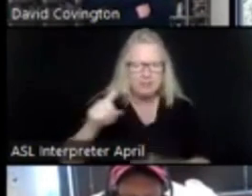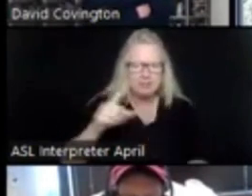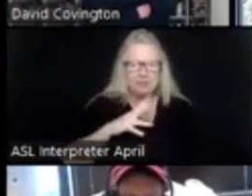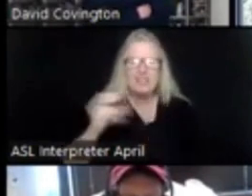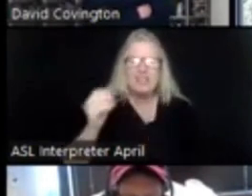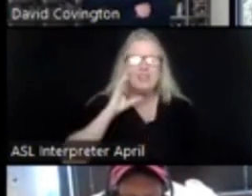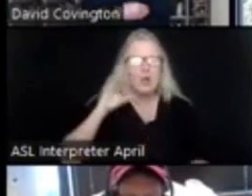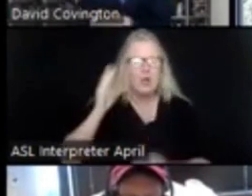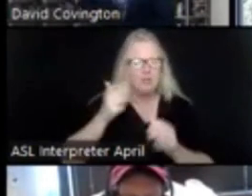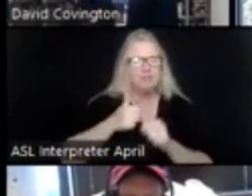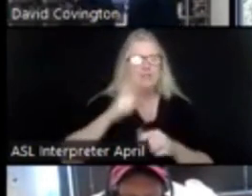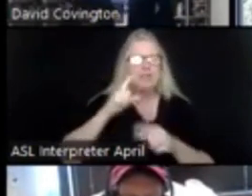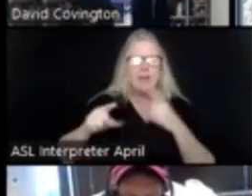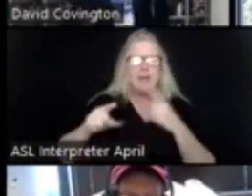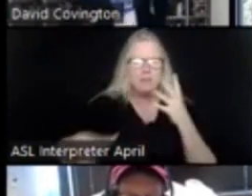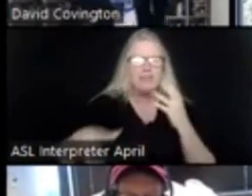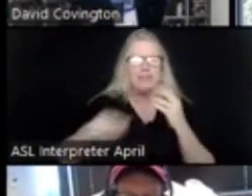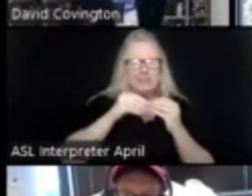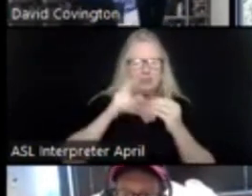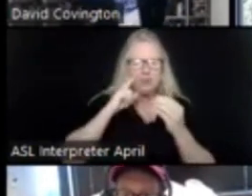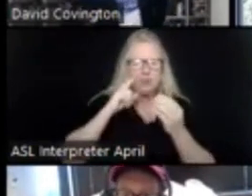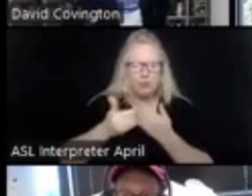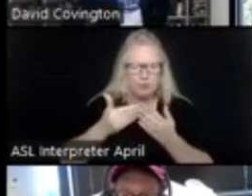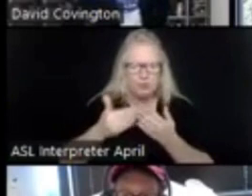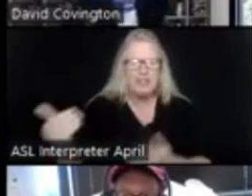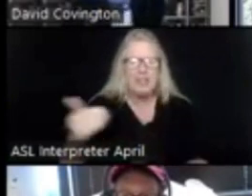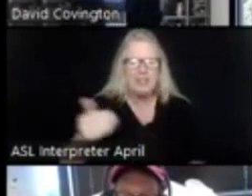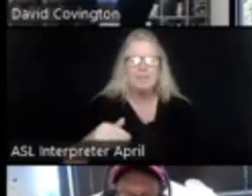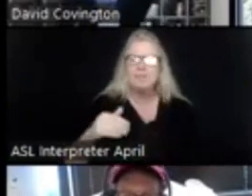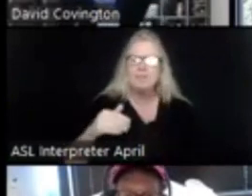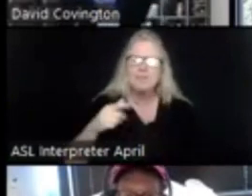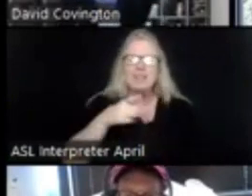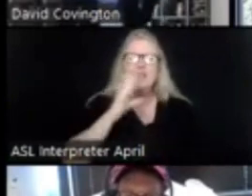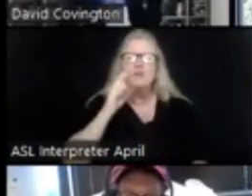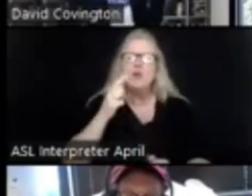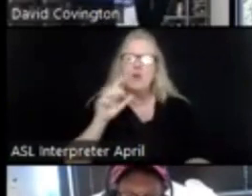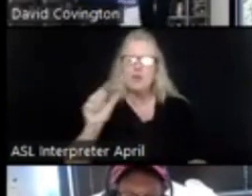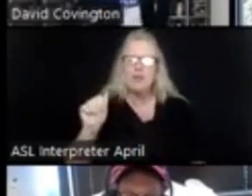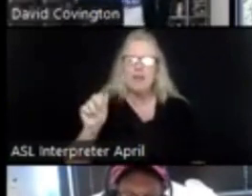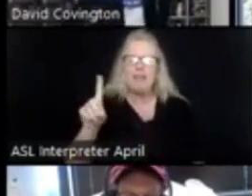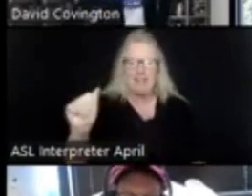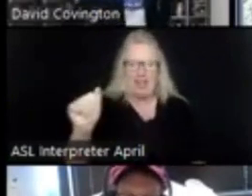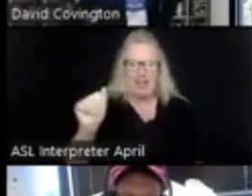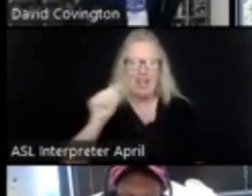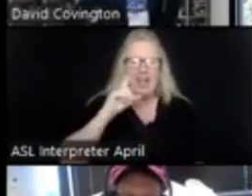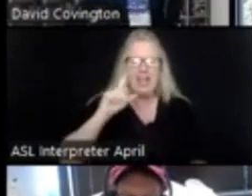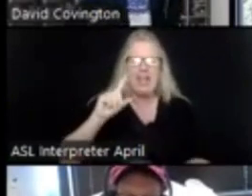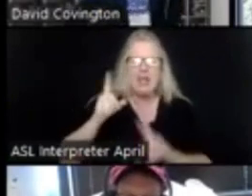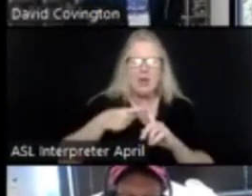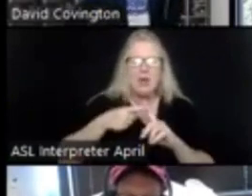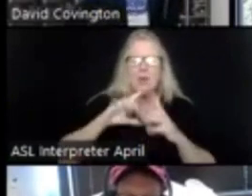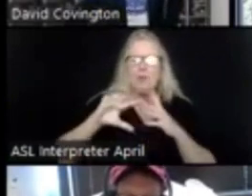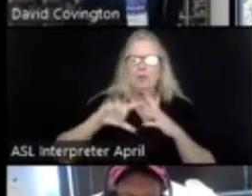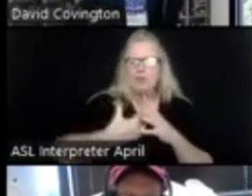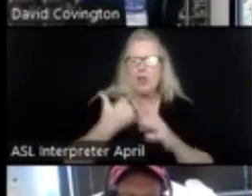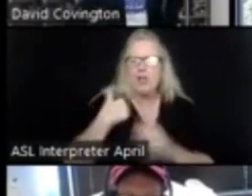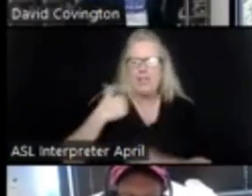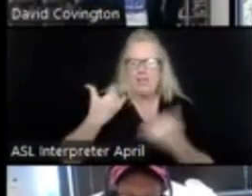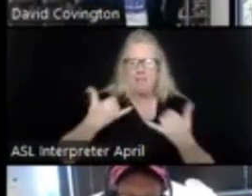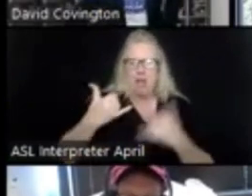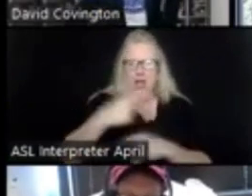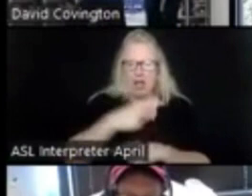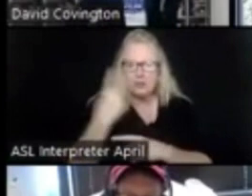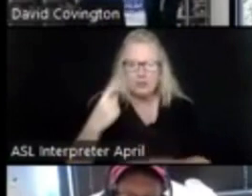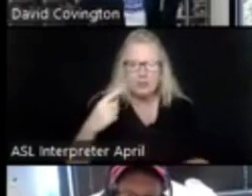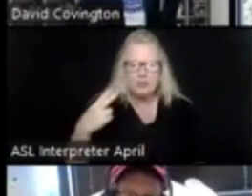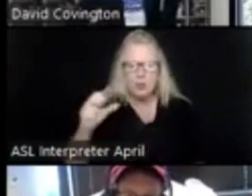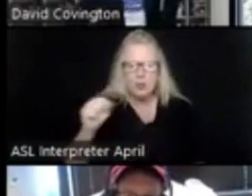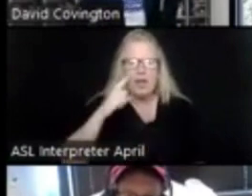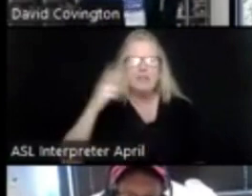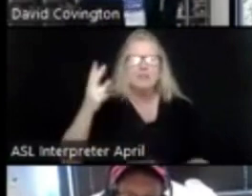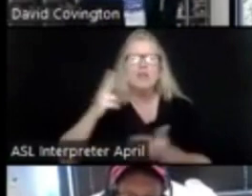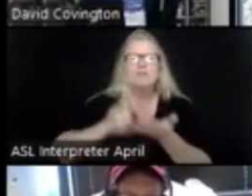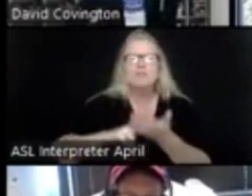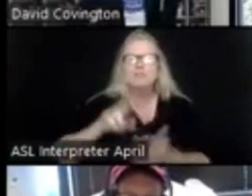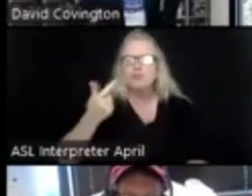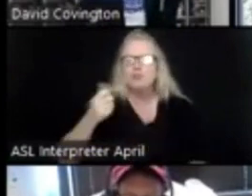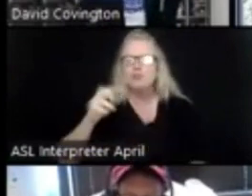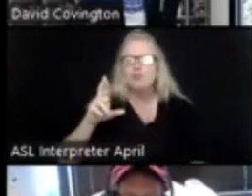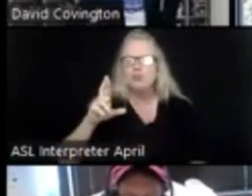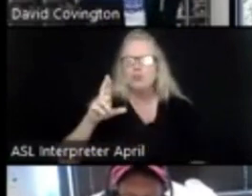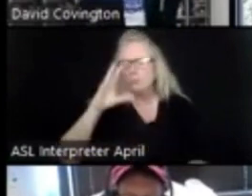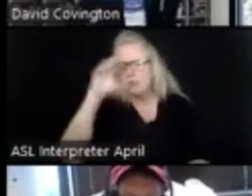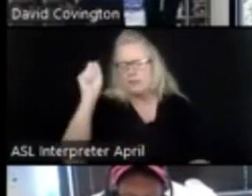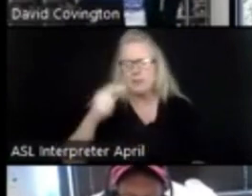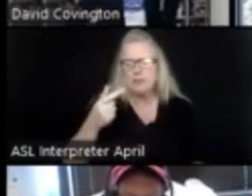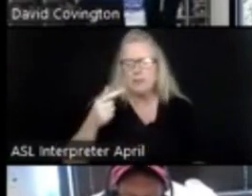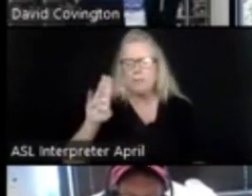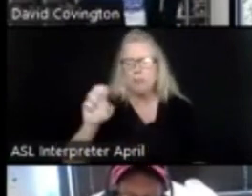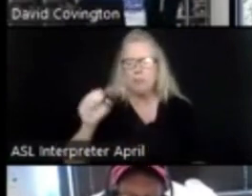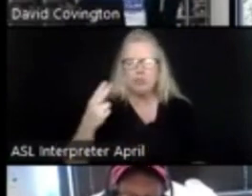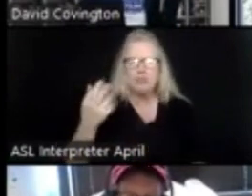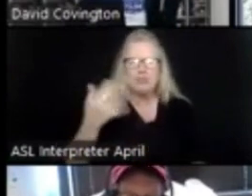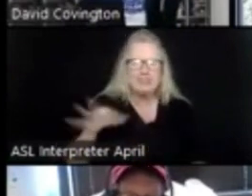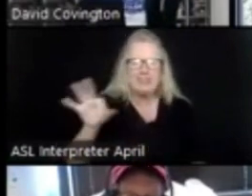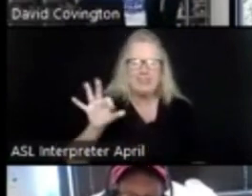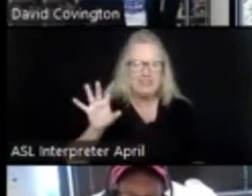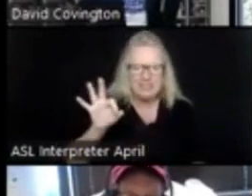HE MIGHT BE